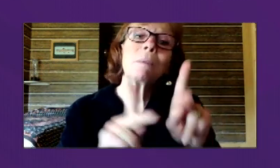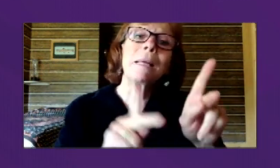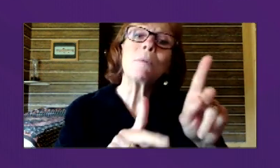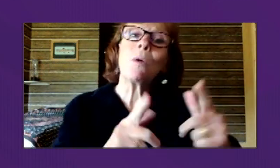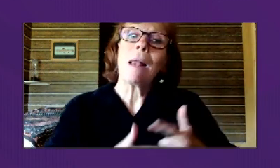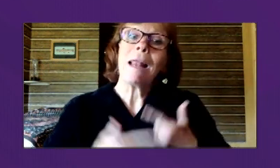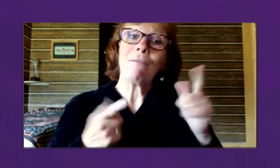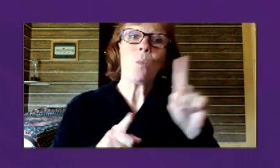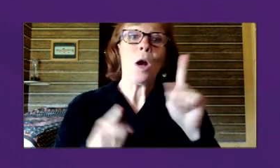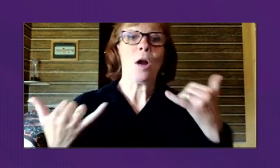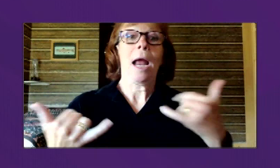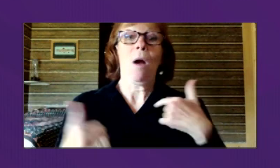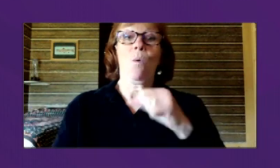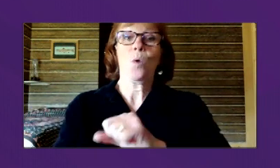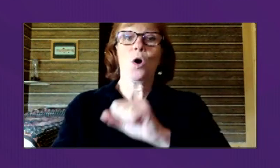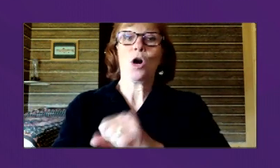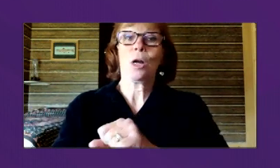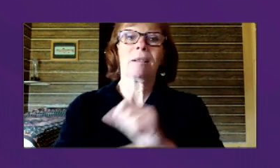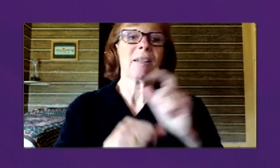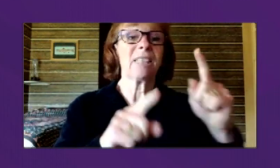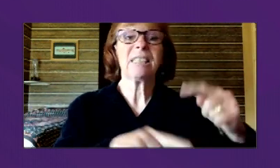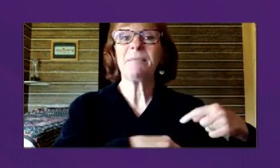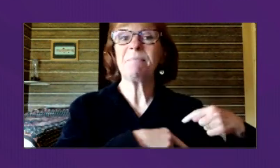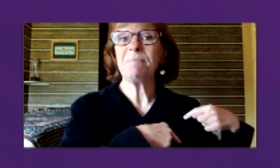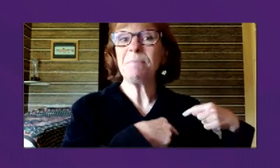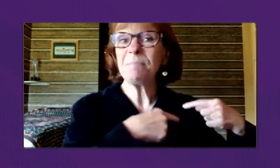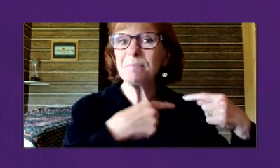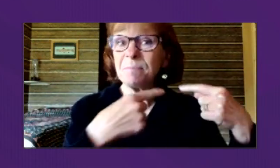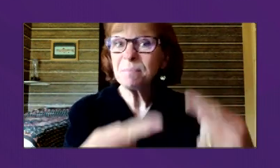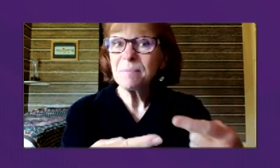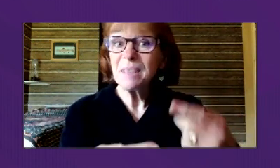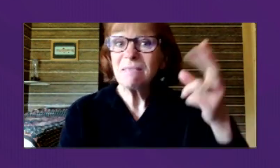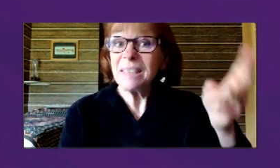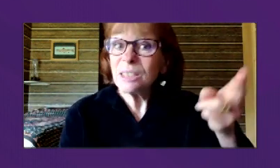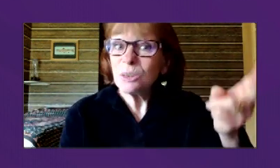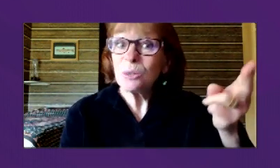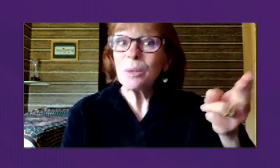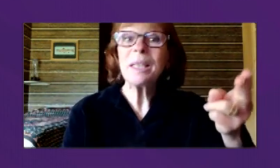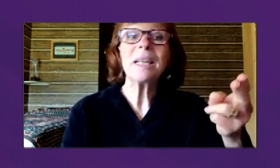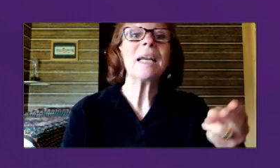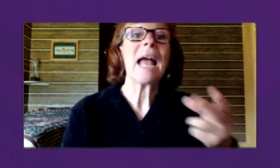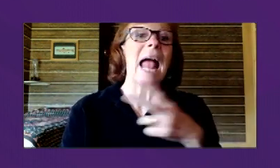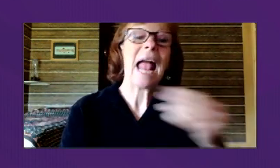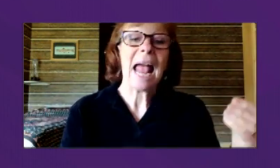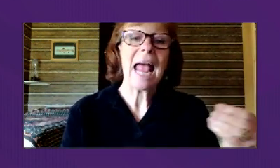now work and over the long span of human history, and the large contemporary Native population that